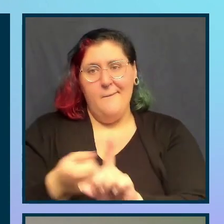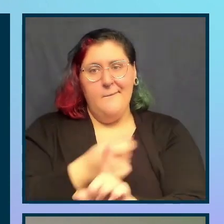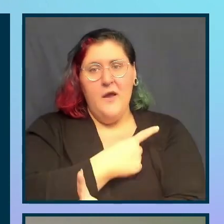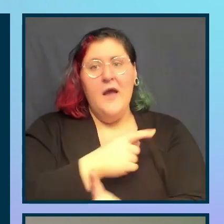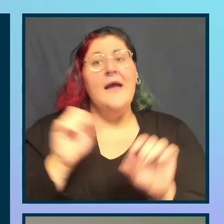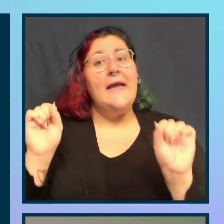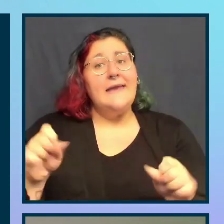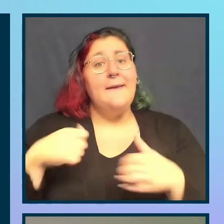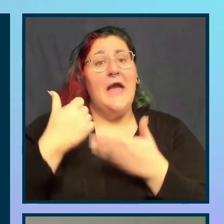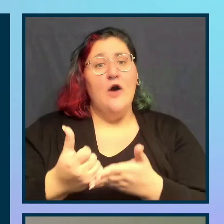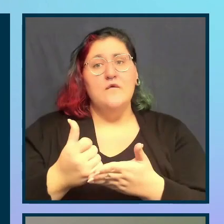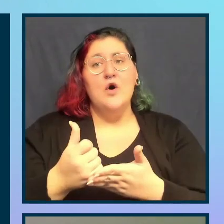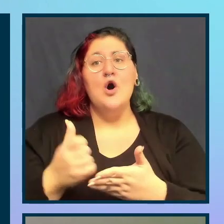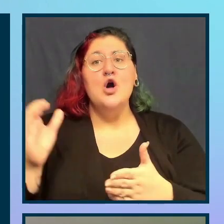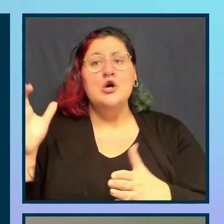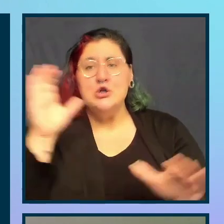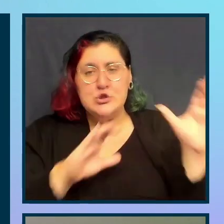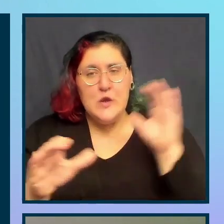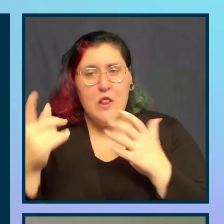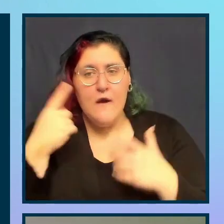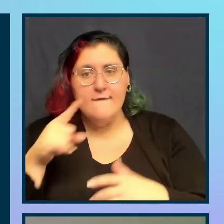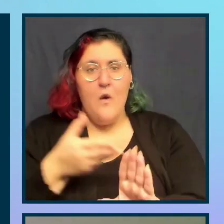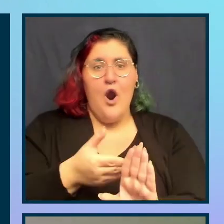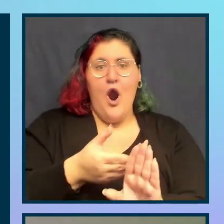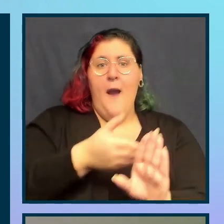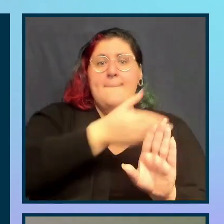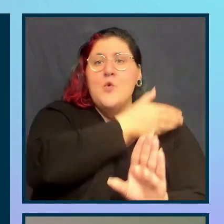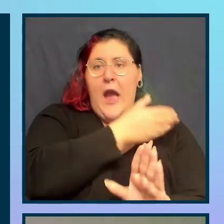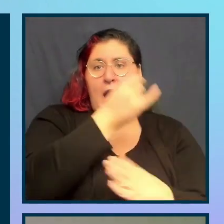from further afield, for example, native desktop and native mobile patterns.